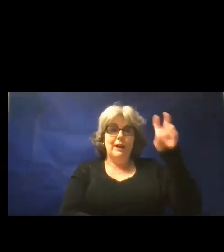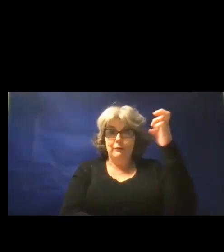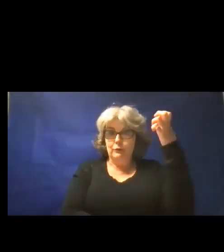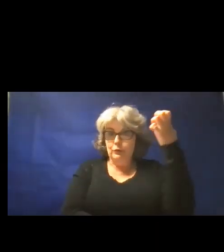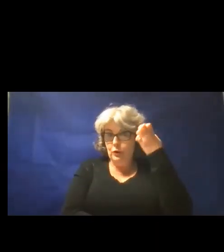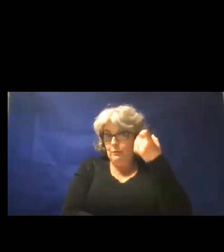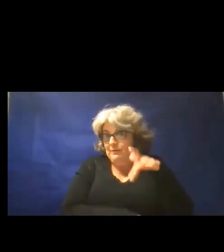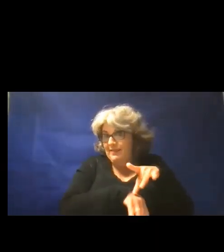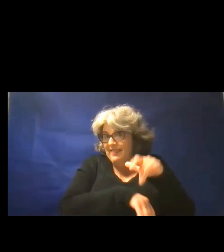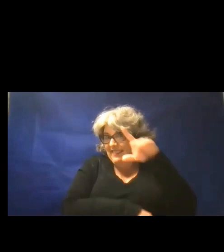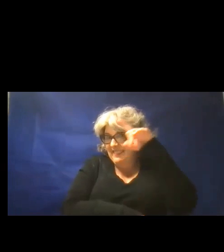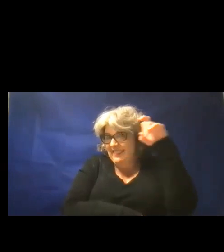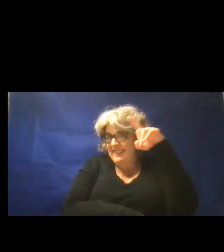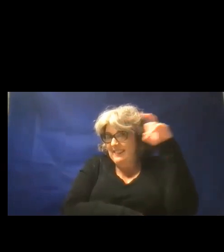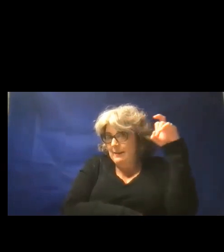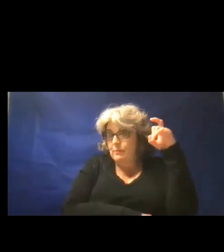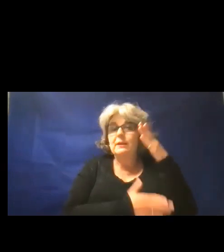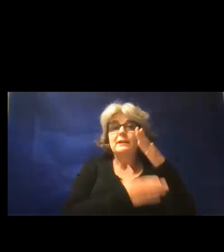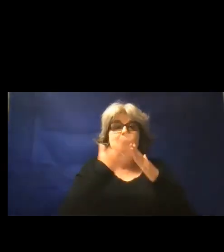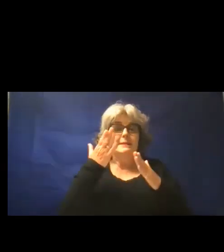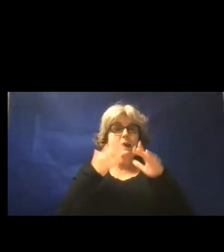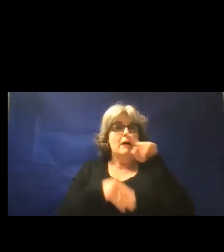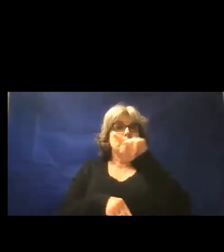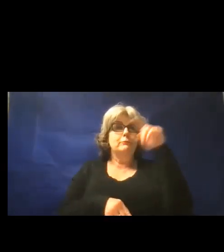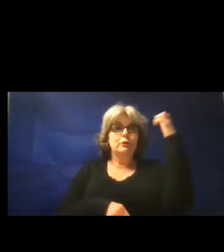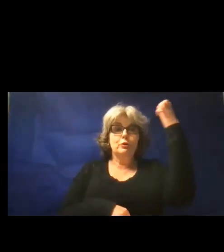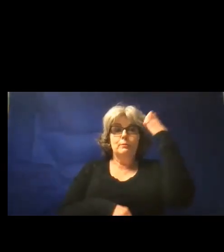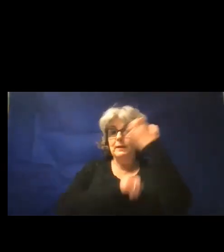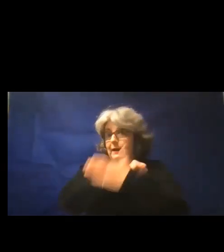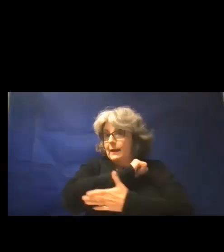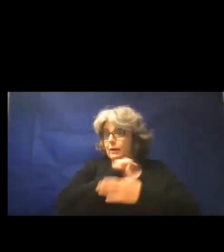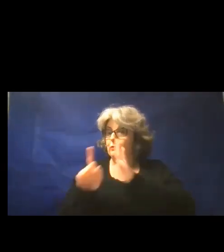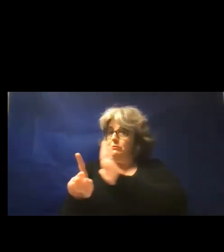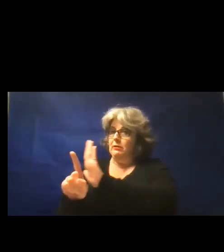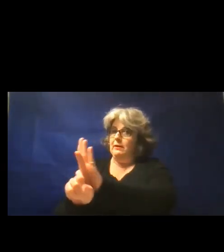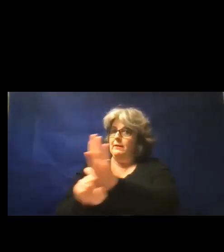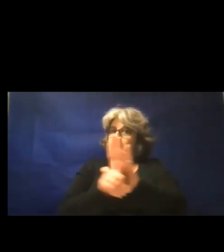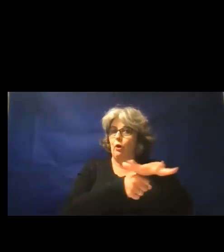and several individual European countries are also pursuing their own local policies for